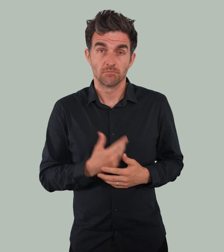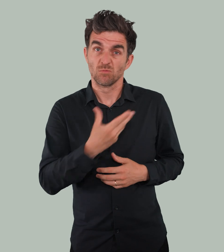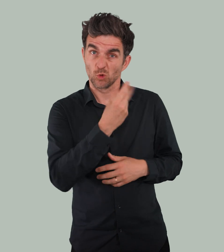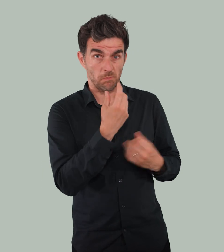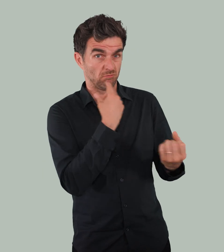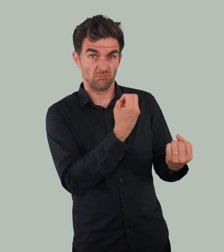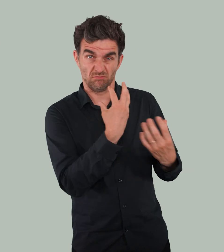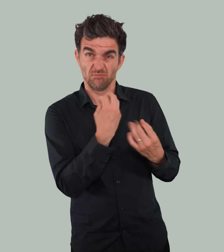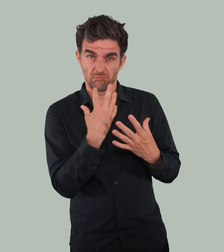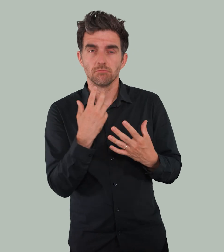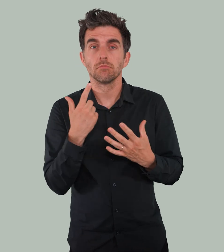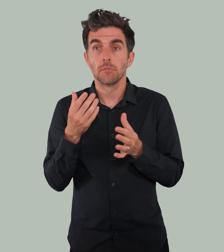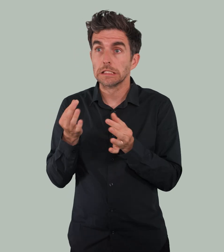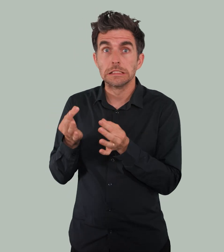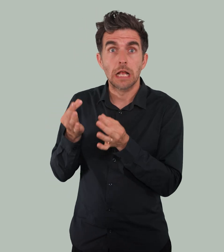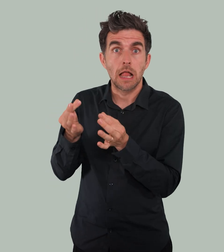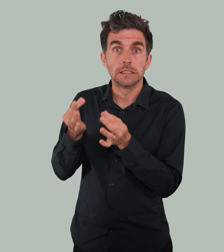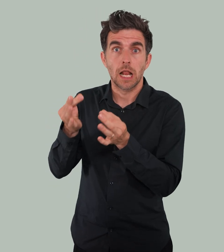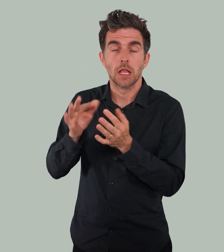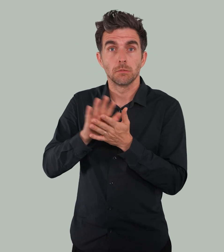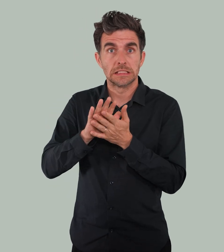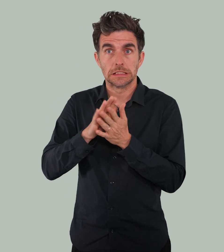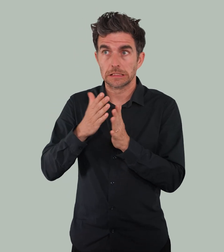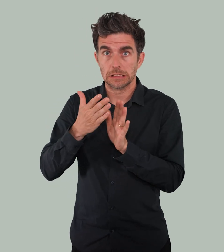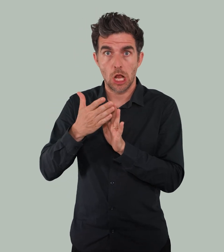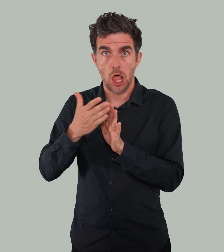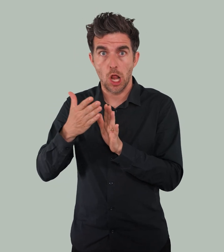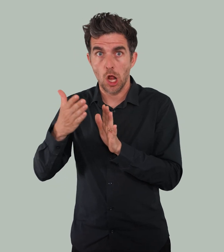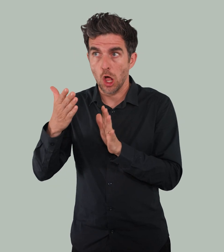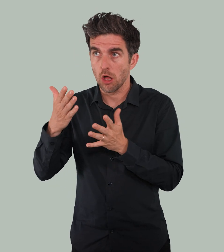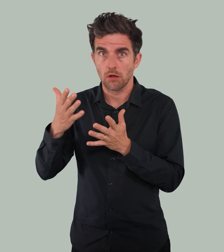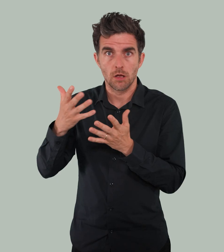Some respondents describe delays as being longer in cases